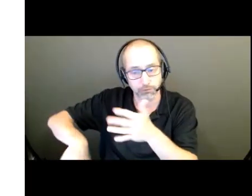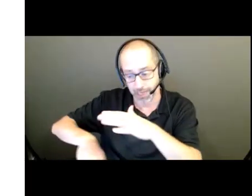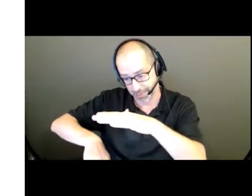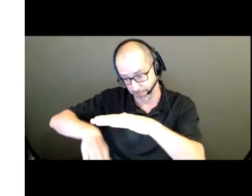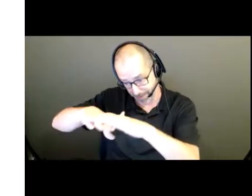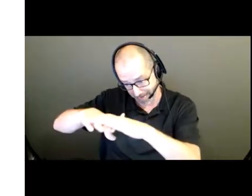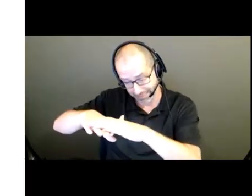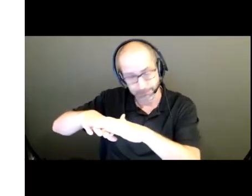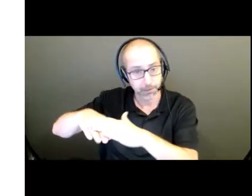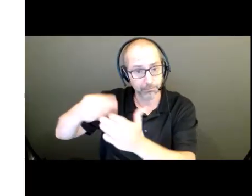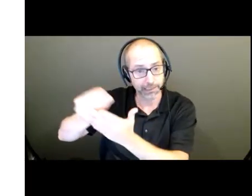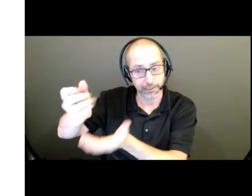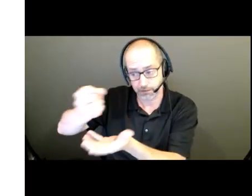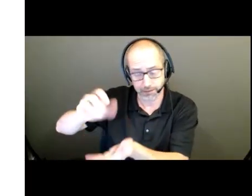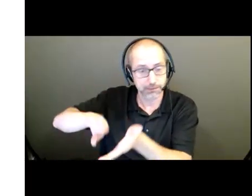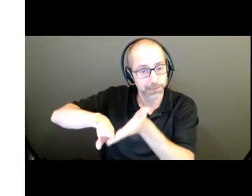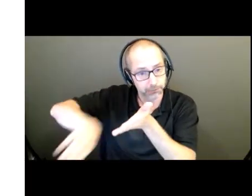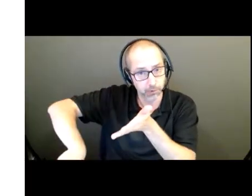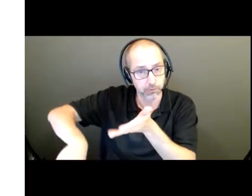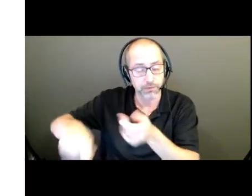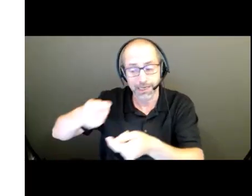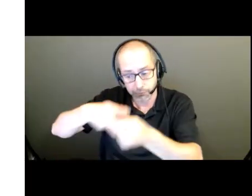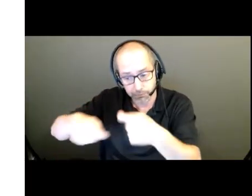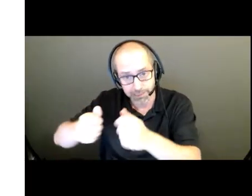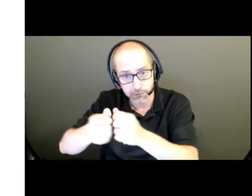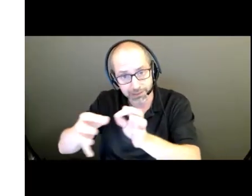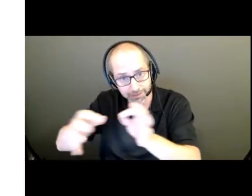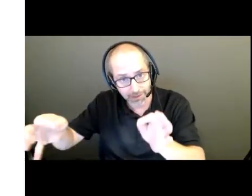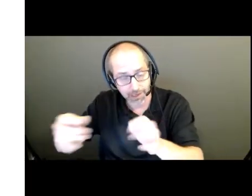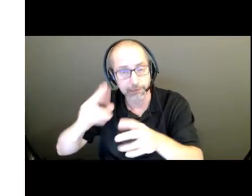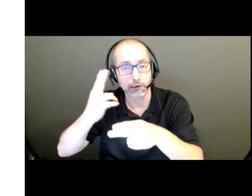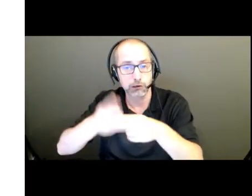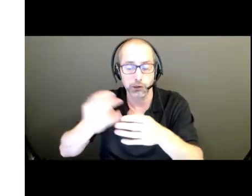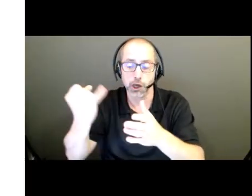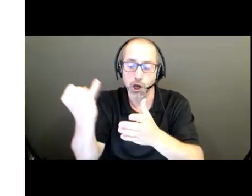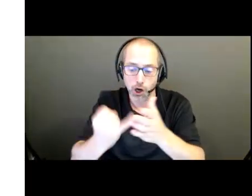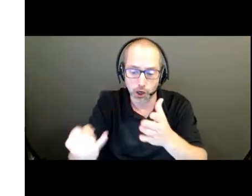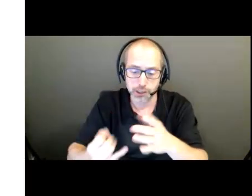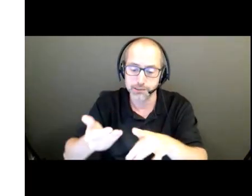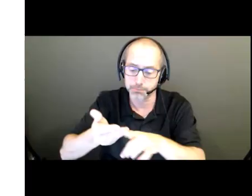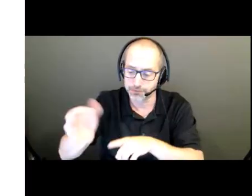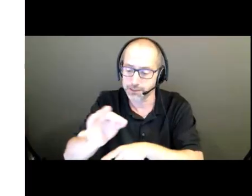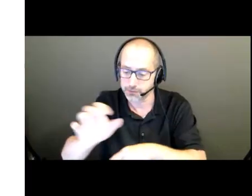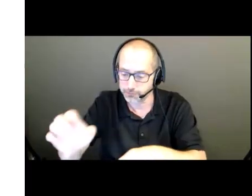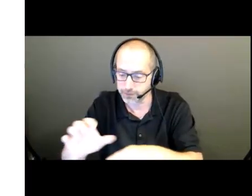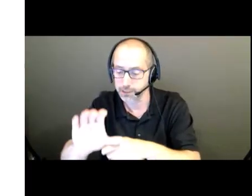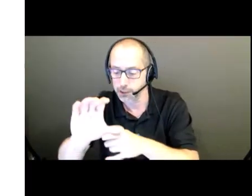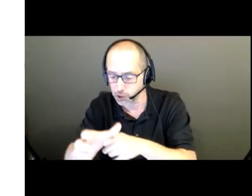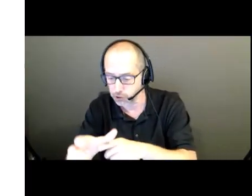It has been replaced with a line item called Artists and professional fees, cultural participant fees, or compensation or personal costs.